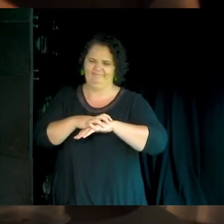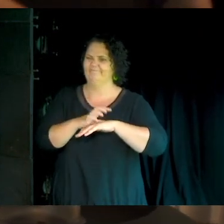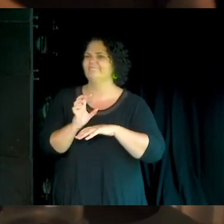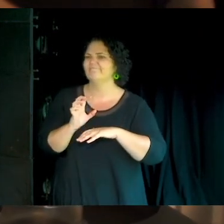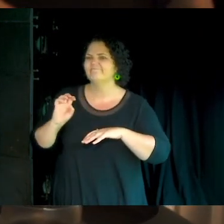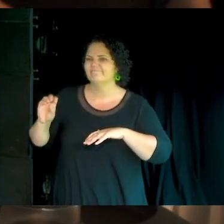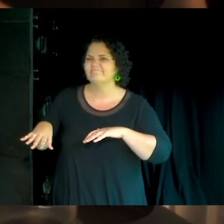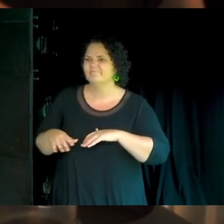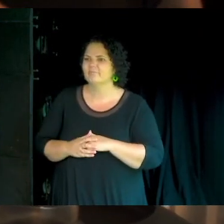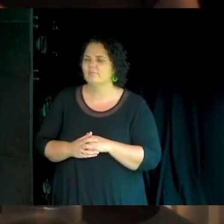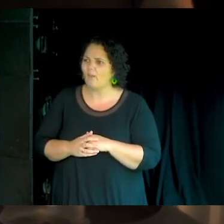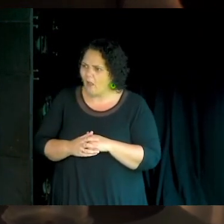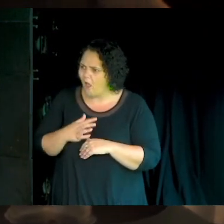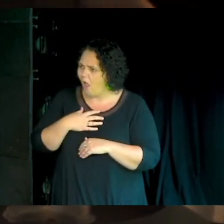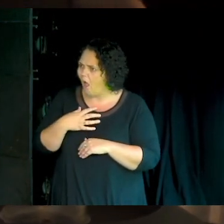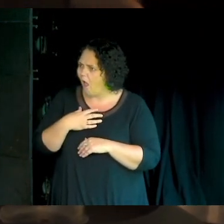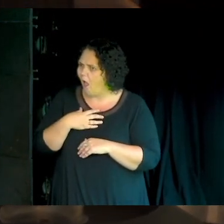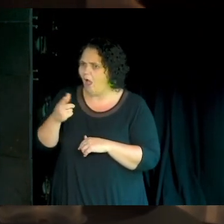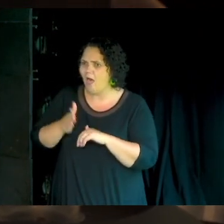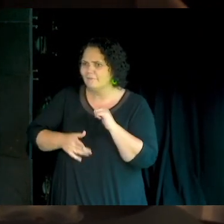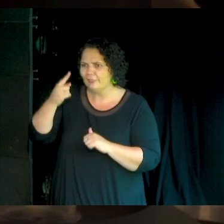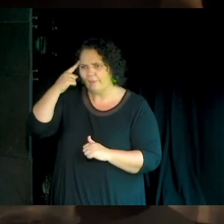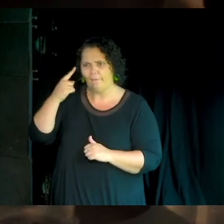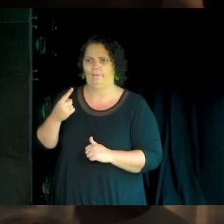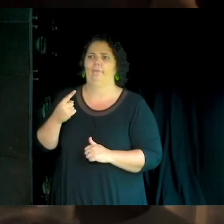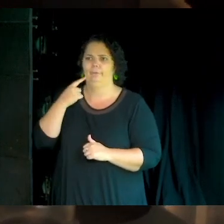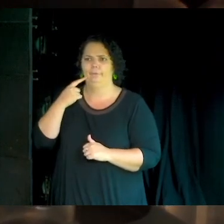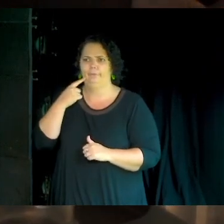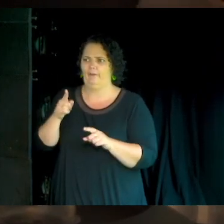I never thought people could cut crab chill like that yeah you can cut it you need a very good